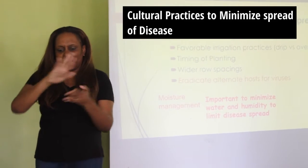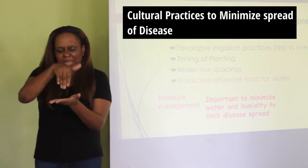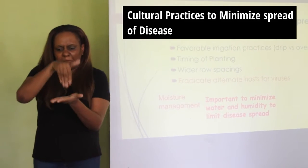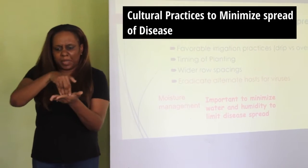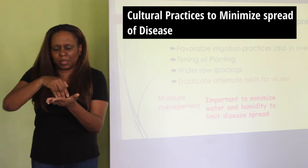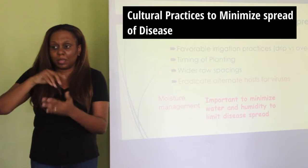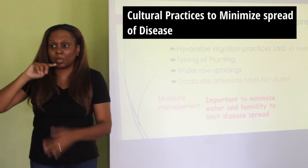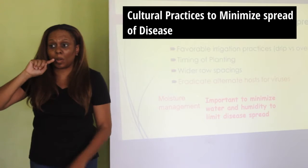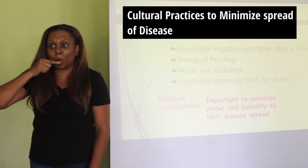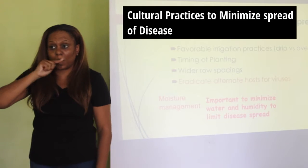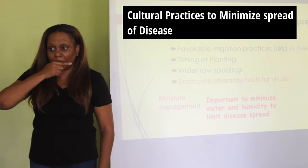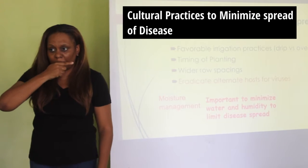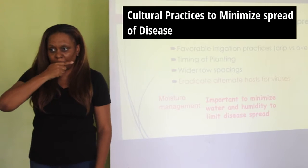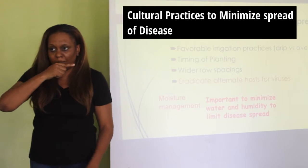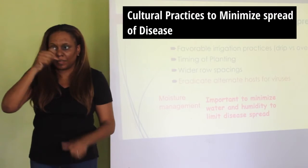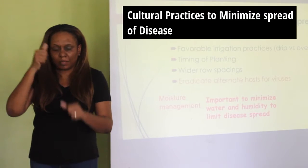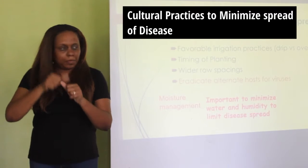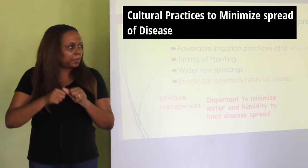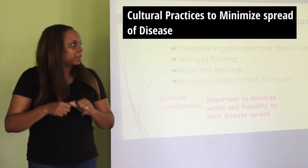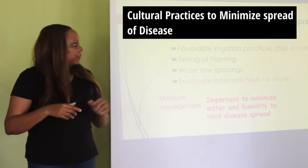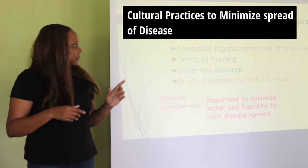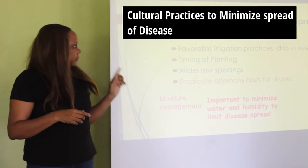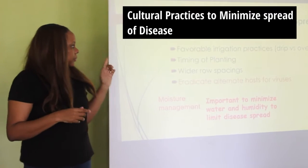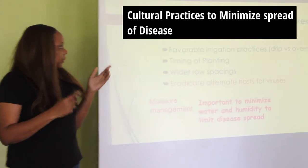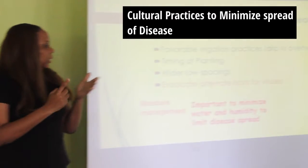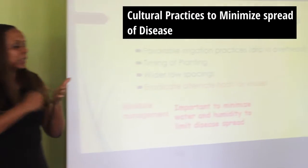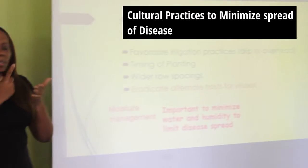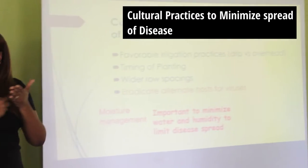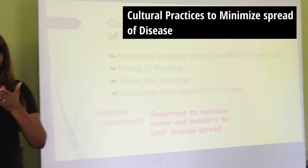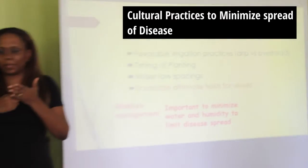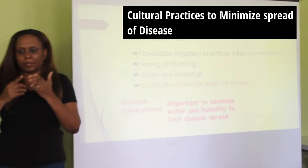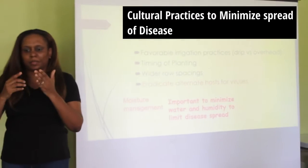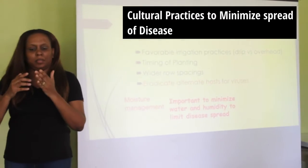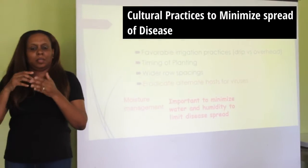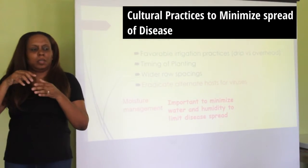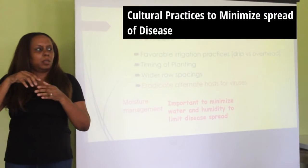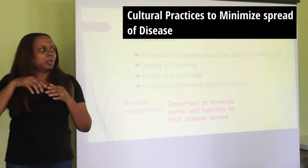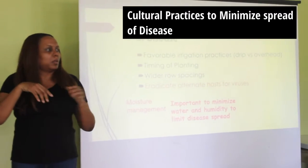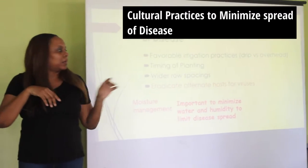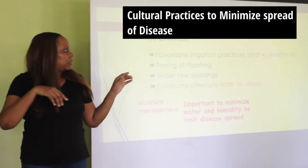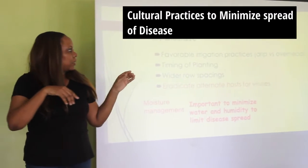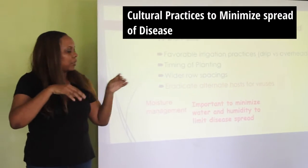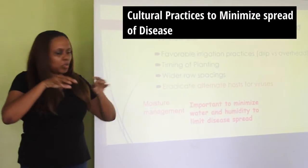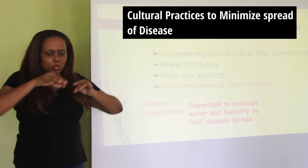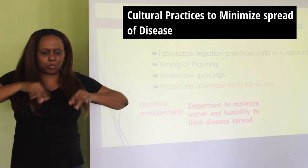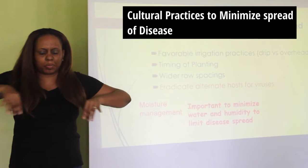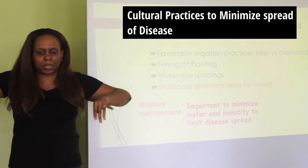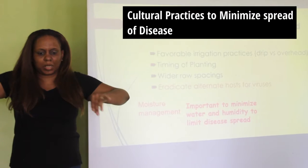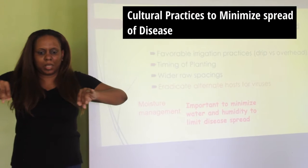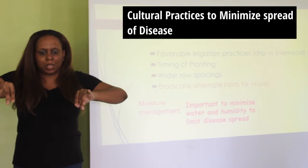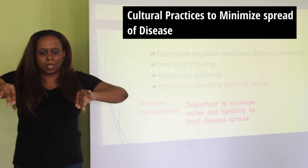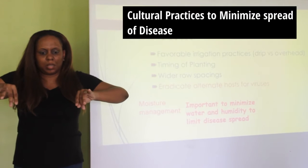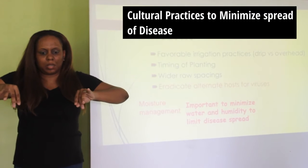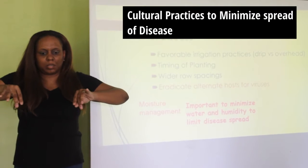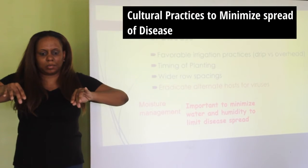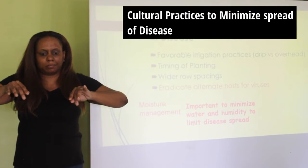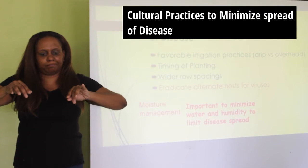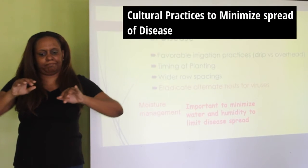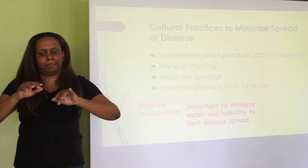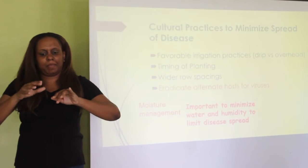that cultural practice to minimize the spread of disease um you can be used favorably in favorable